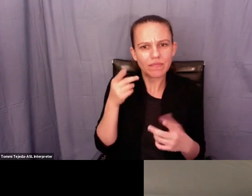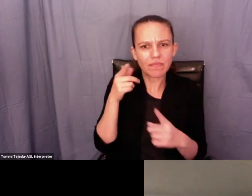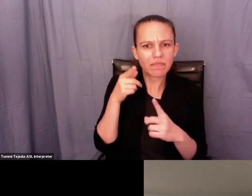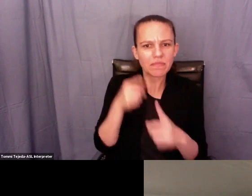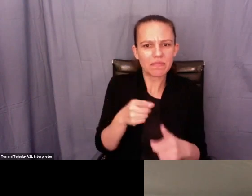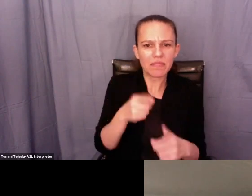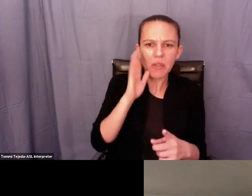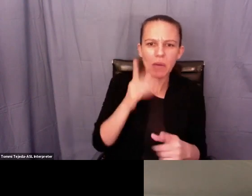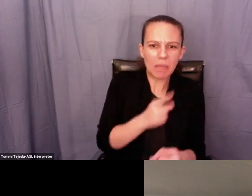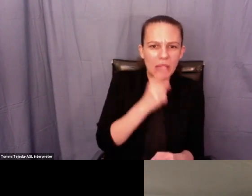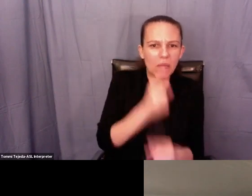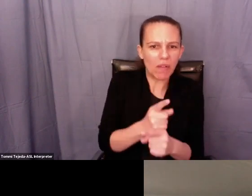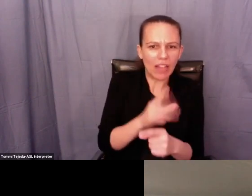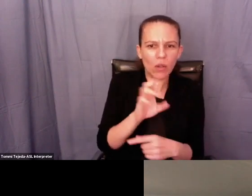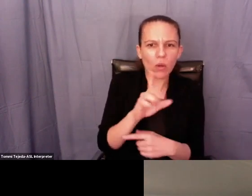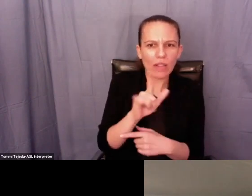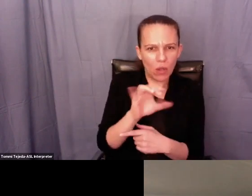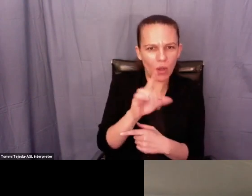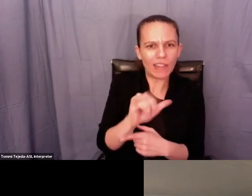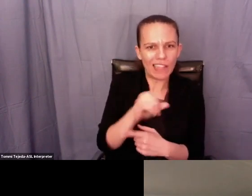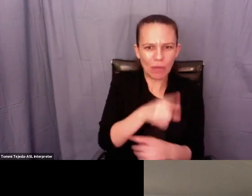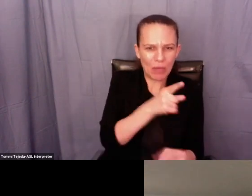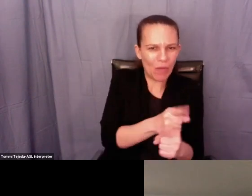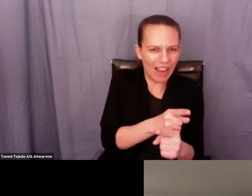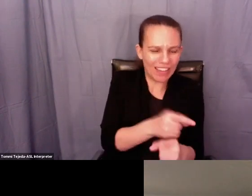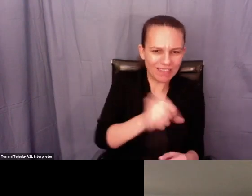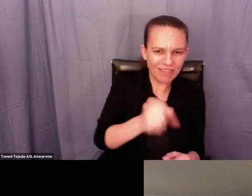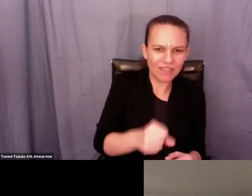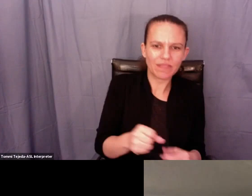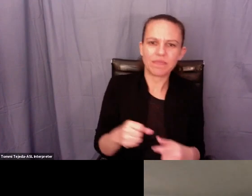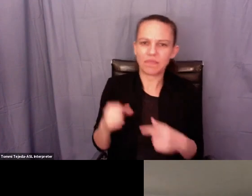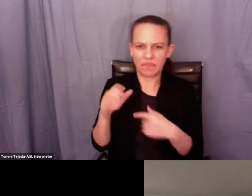sense there that i get what you're saying be interesting to do this research you have done It would be interesting to do this research you have done